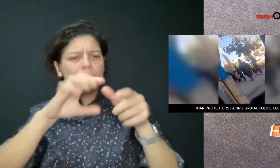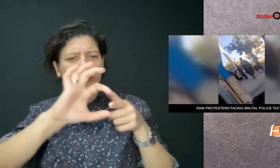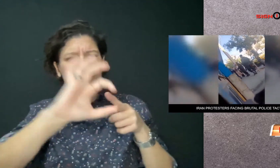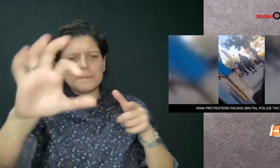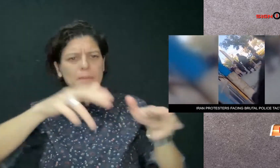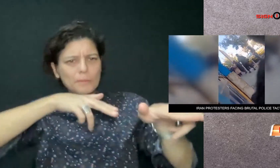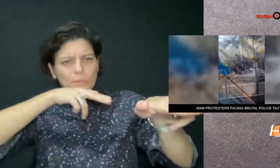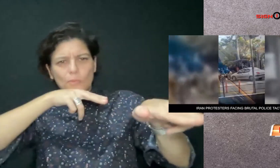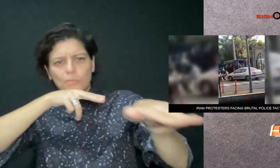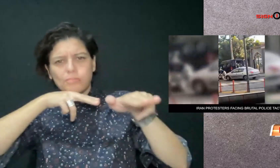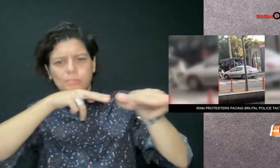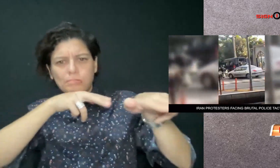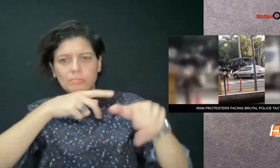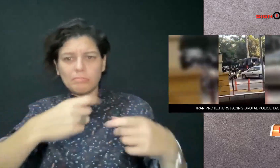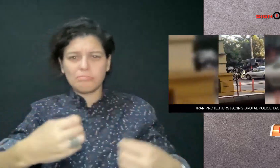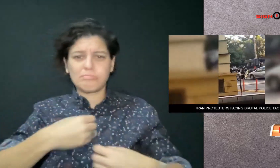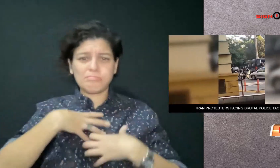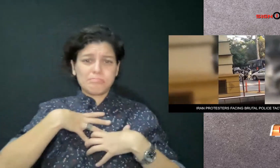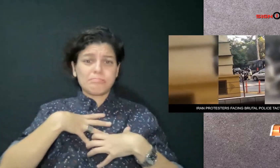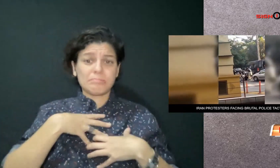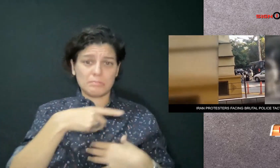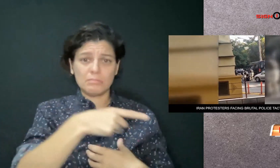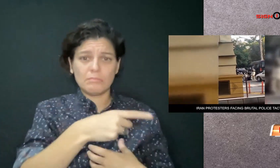according to rights group Hengaw